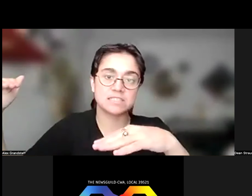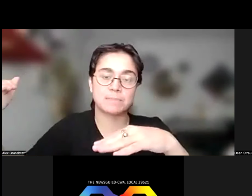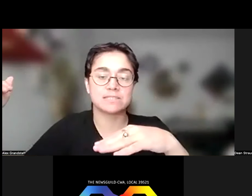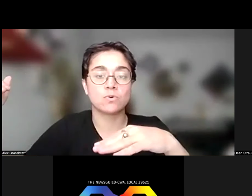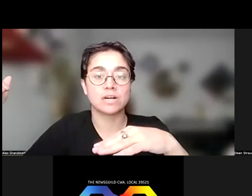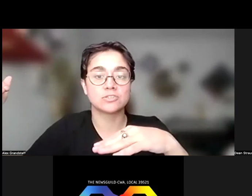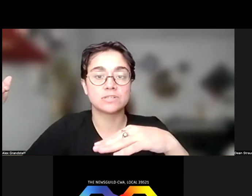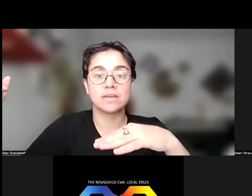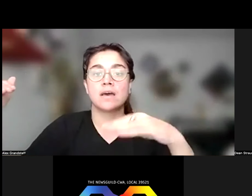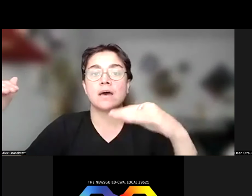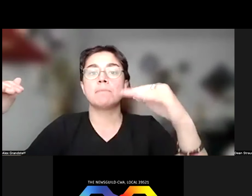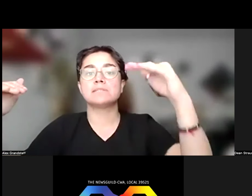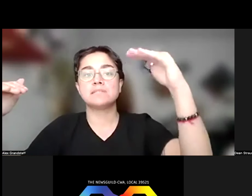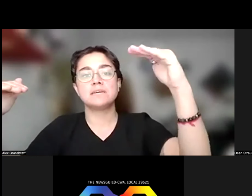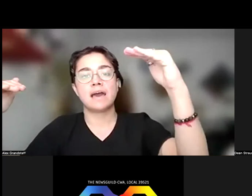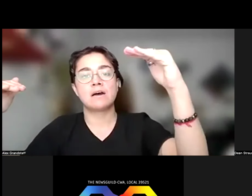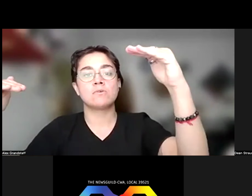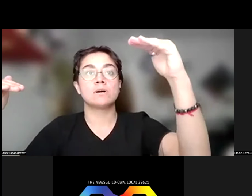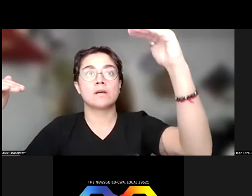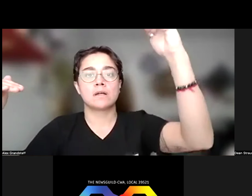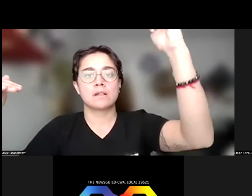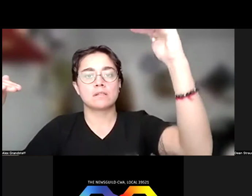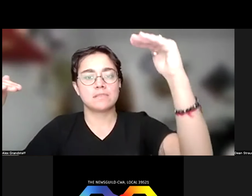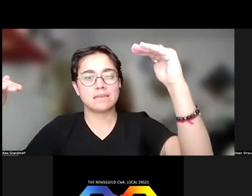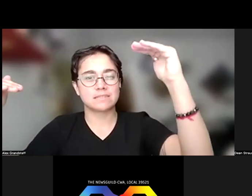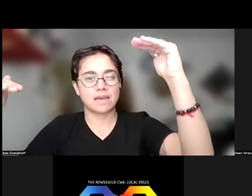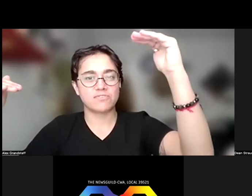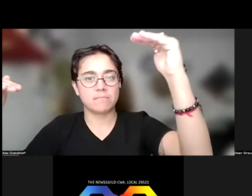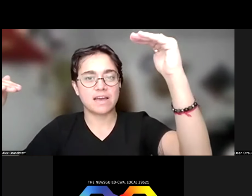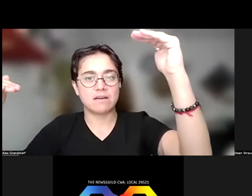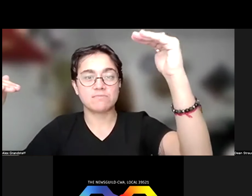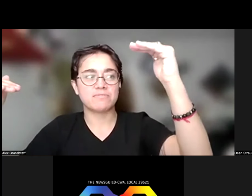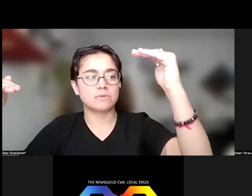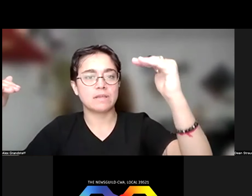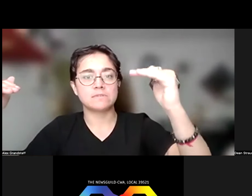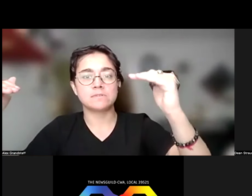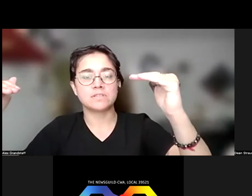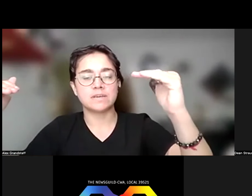And it is not saying ignore, say, what is